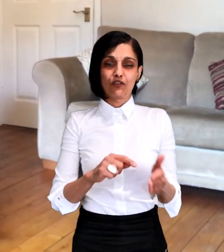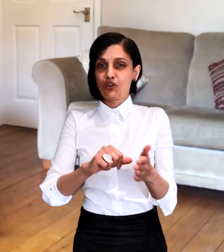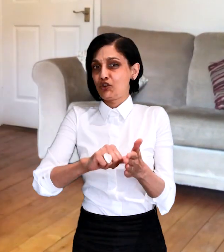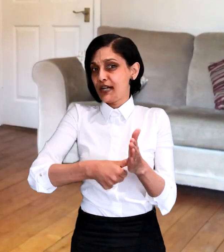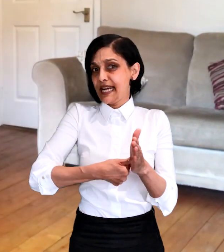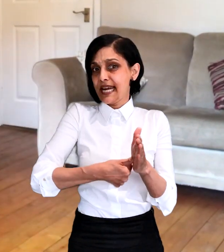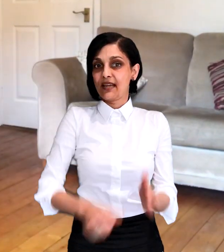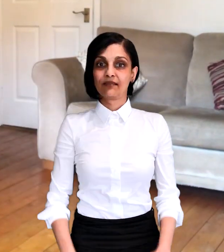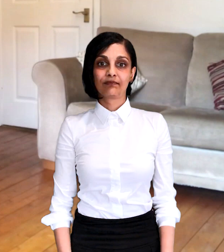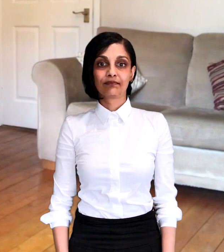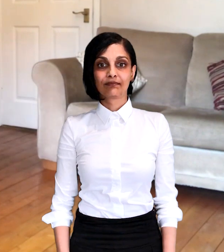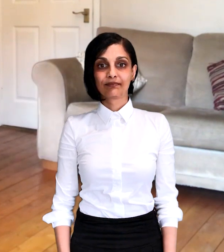to reach your own back.